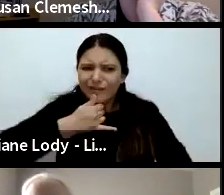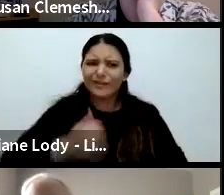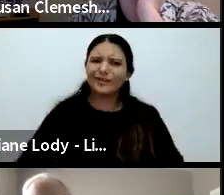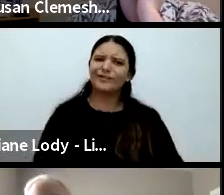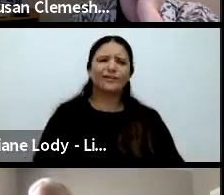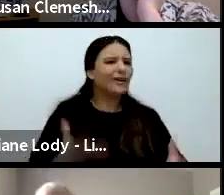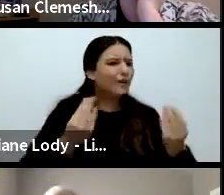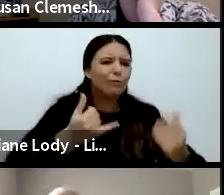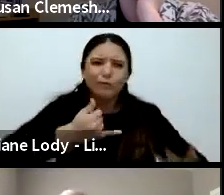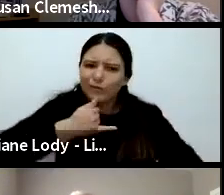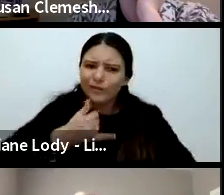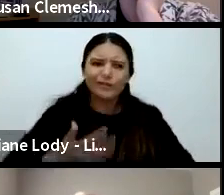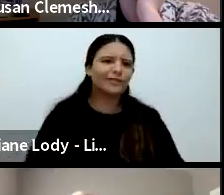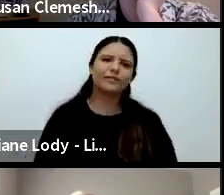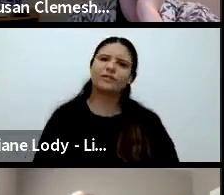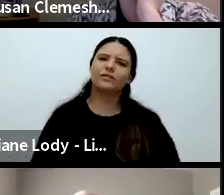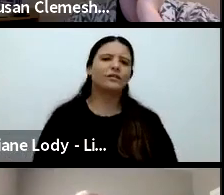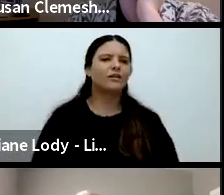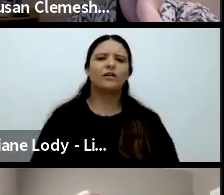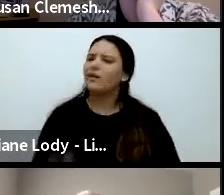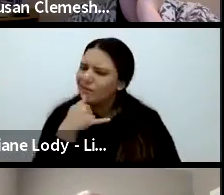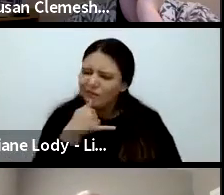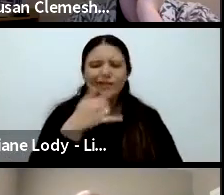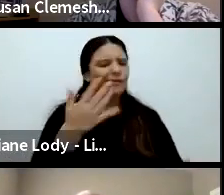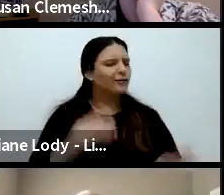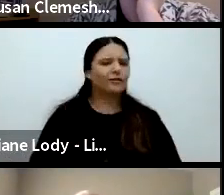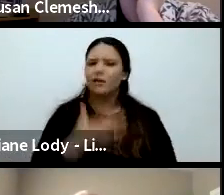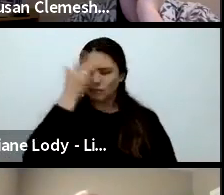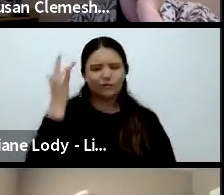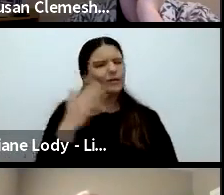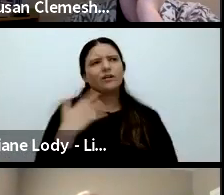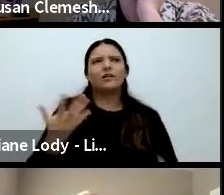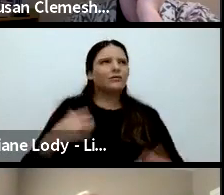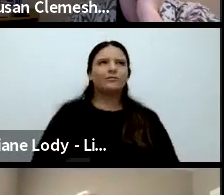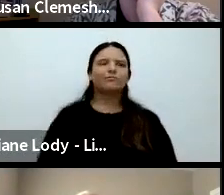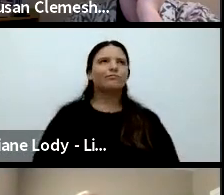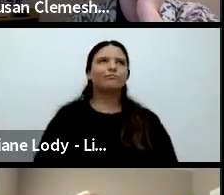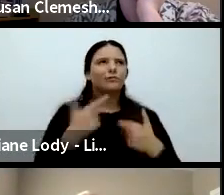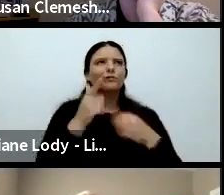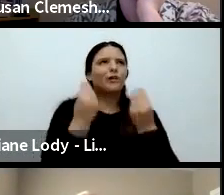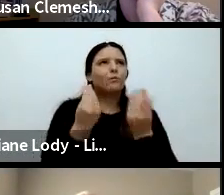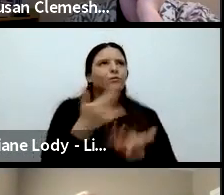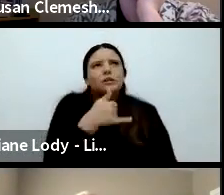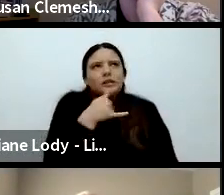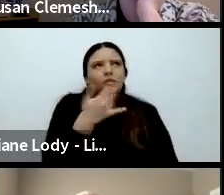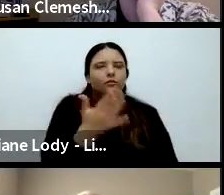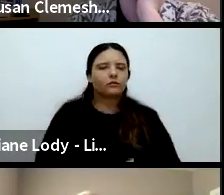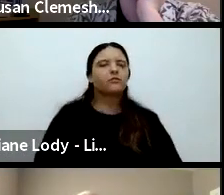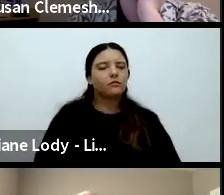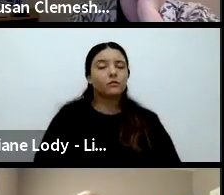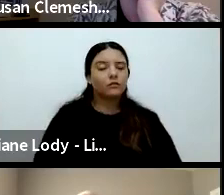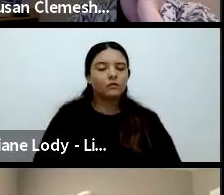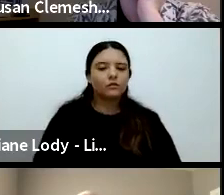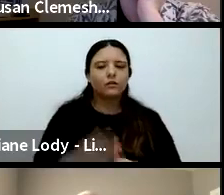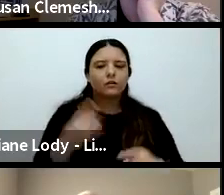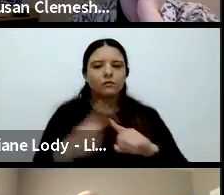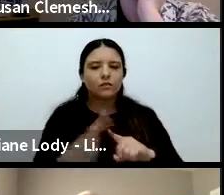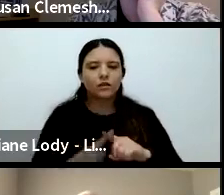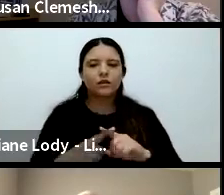it's frustrating so you know this is frustrating work. Yeah, unless you do that Yeah, unless you do the work with schools.